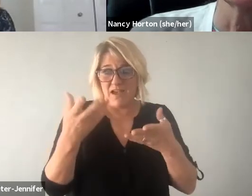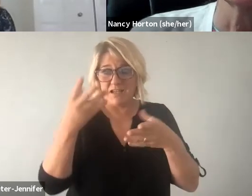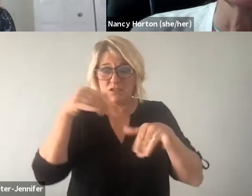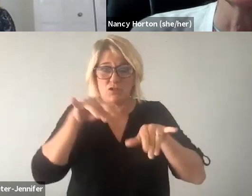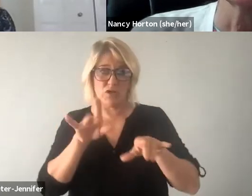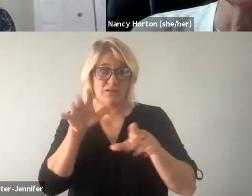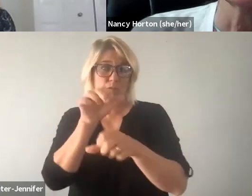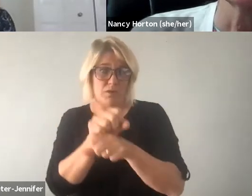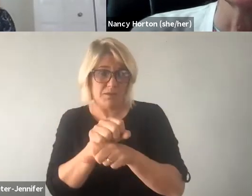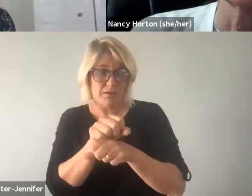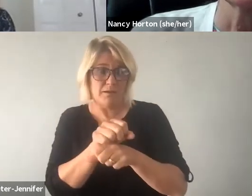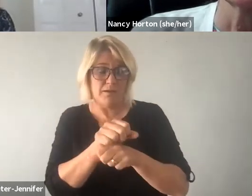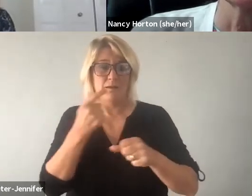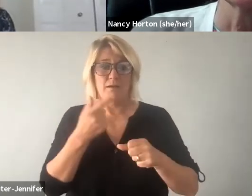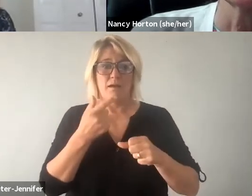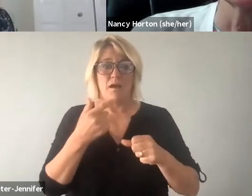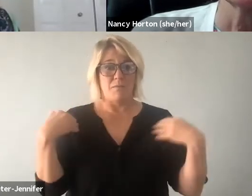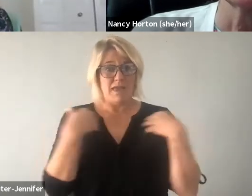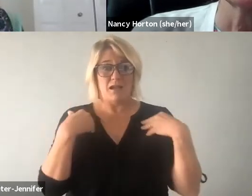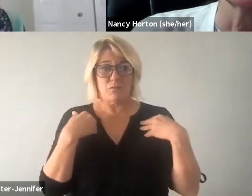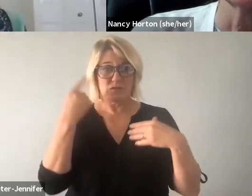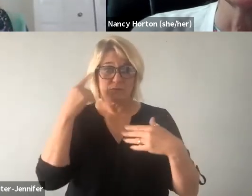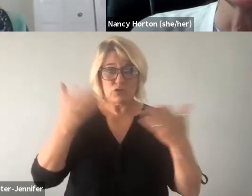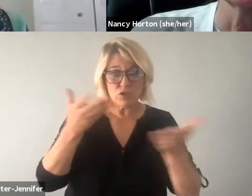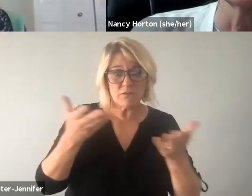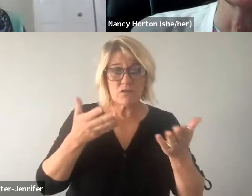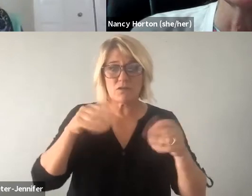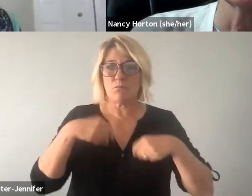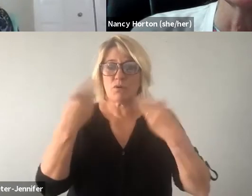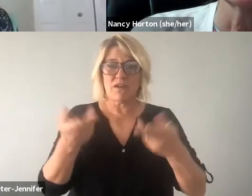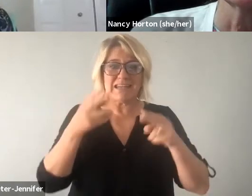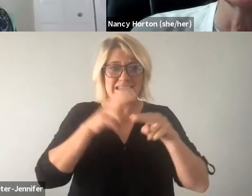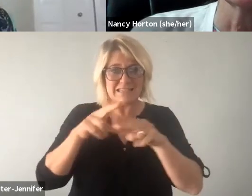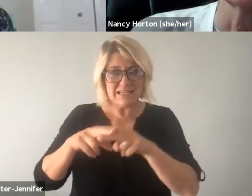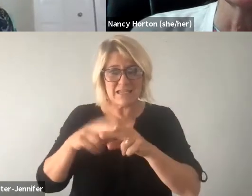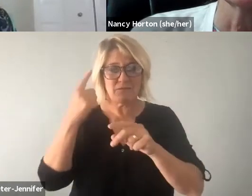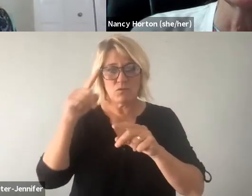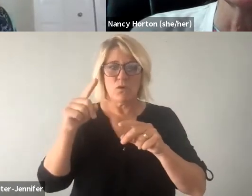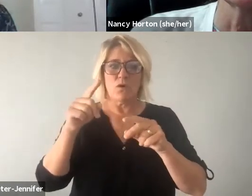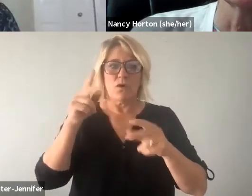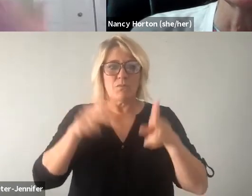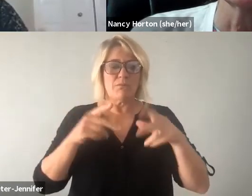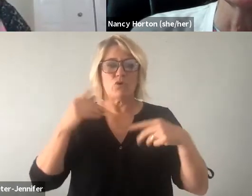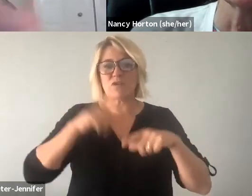facile to allow an individual with a disability to have a needed support person present. Really important in